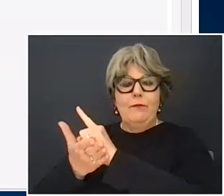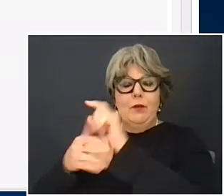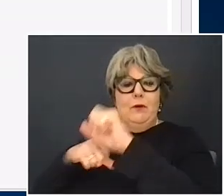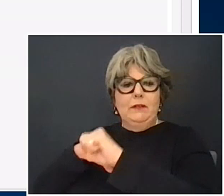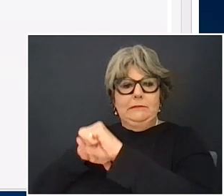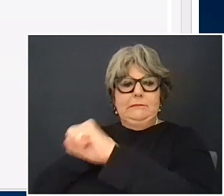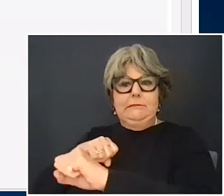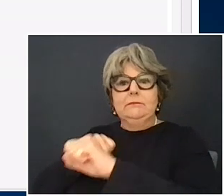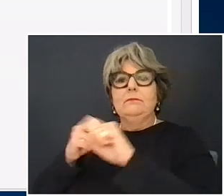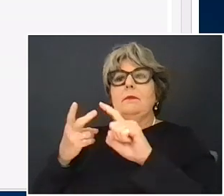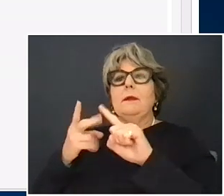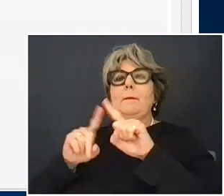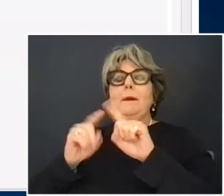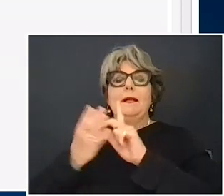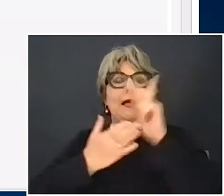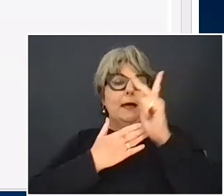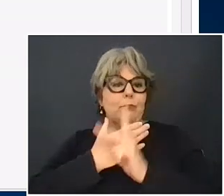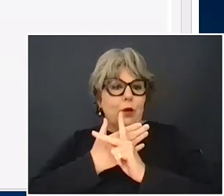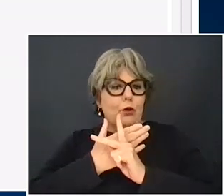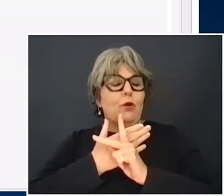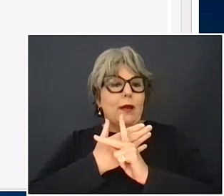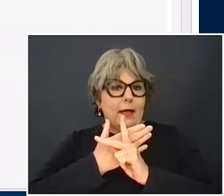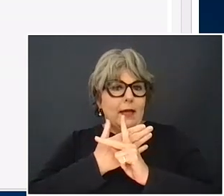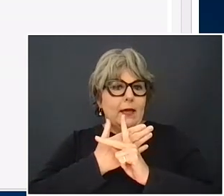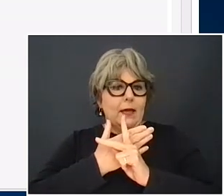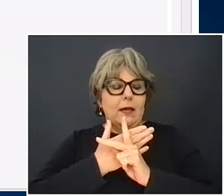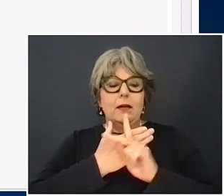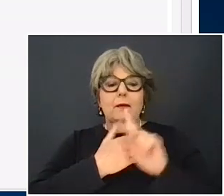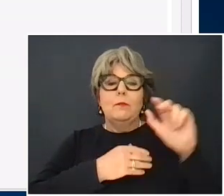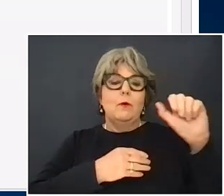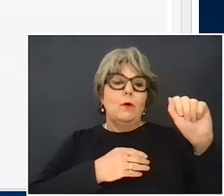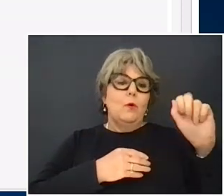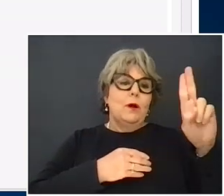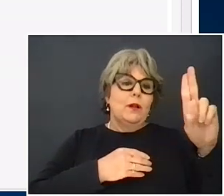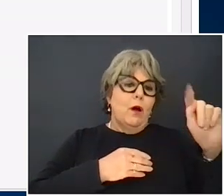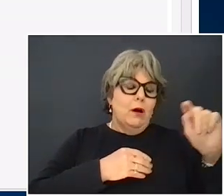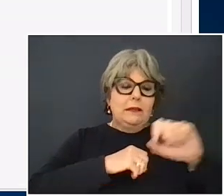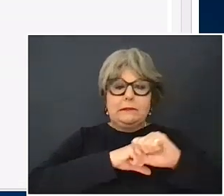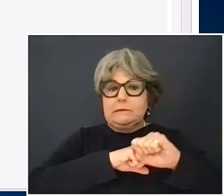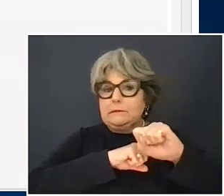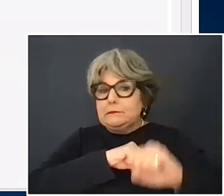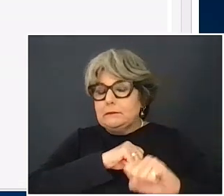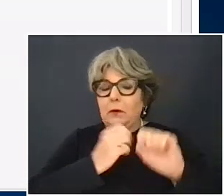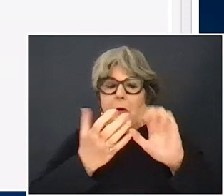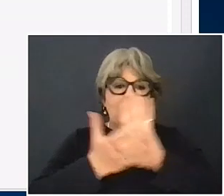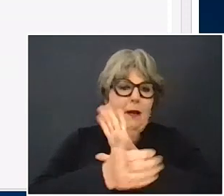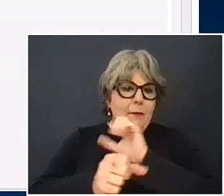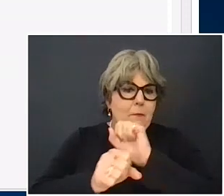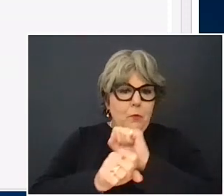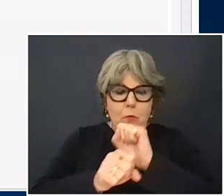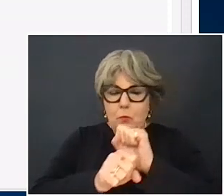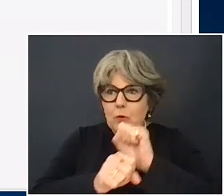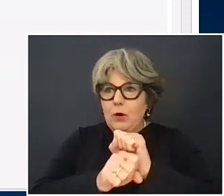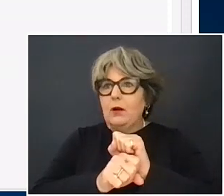but like a program review ran long or an audit ran long, or the Department was working through paperwork. Can the Department serve here on the